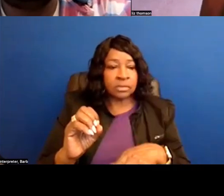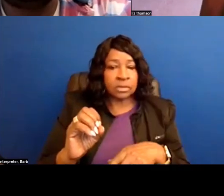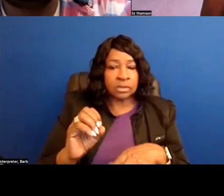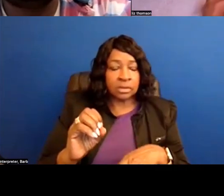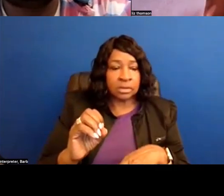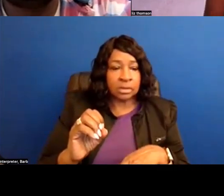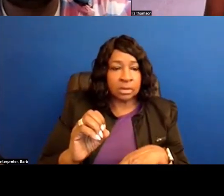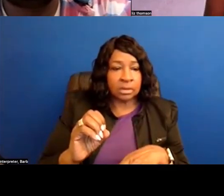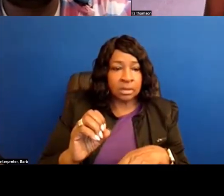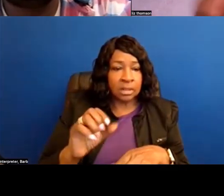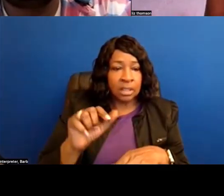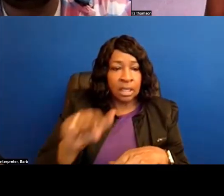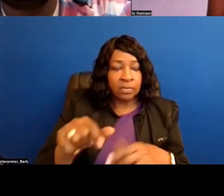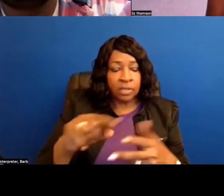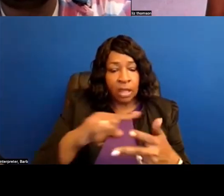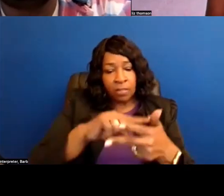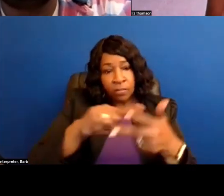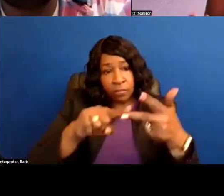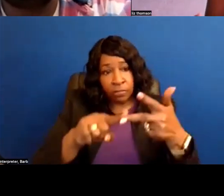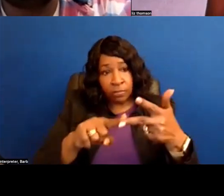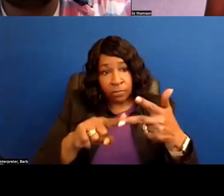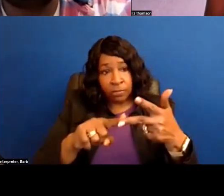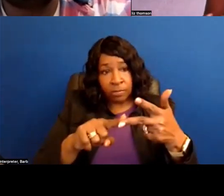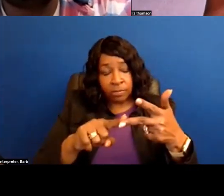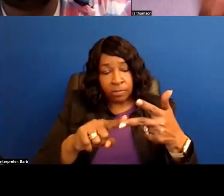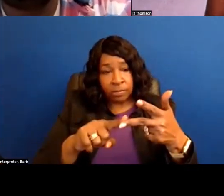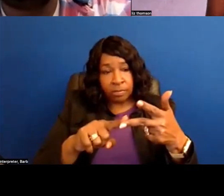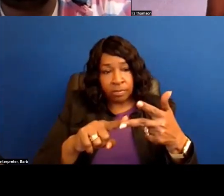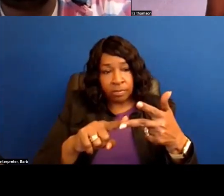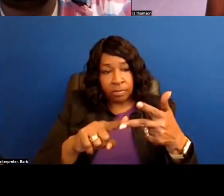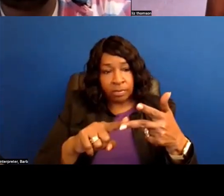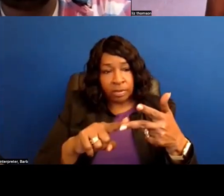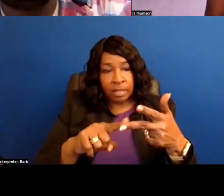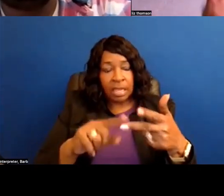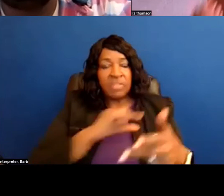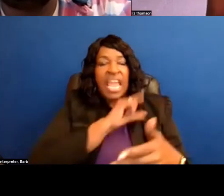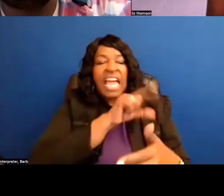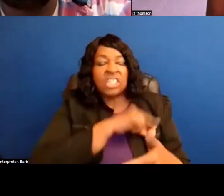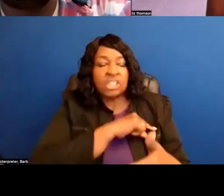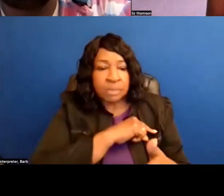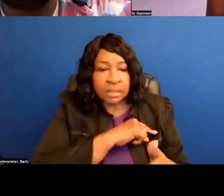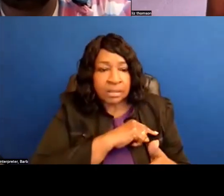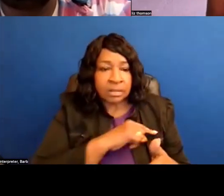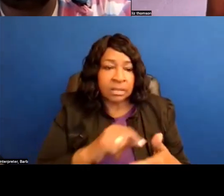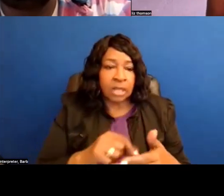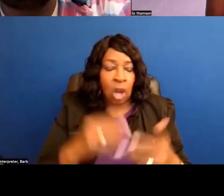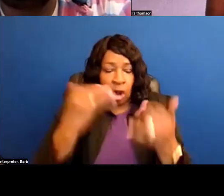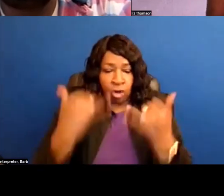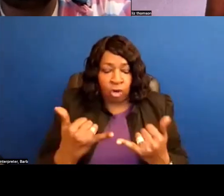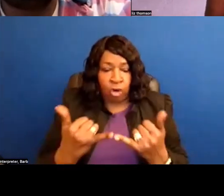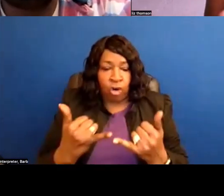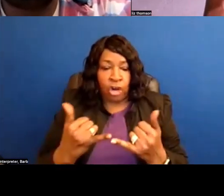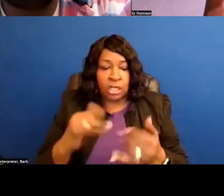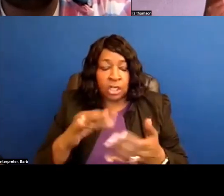And the main three were the eligibility of a current student at the institution.